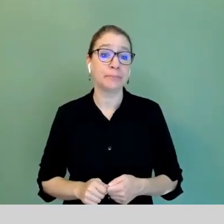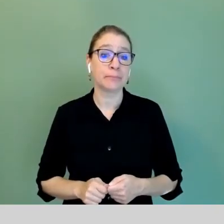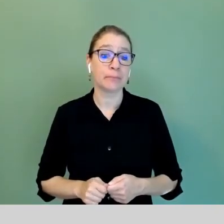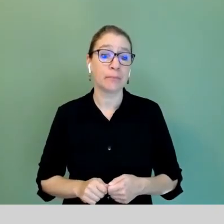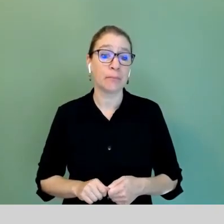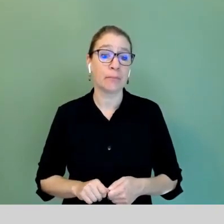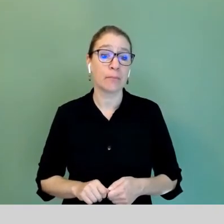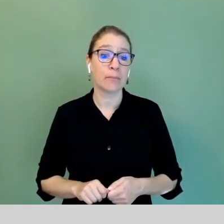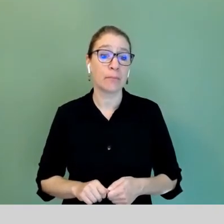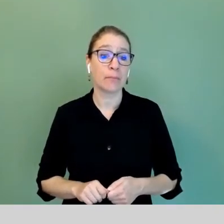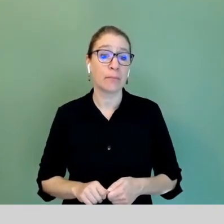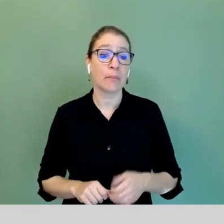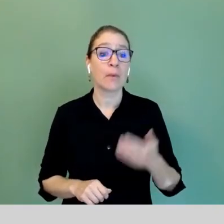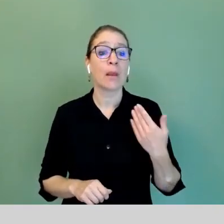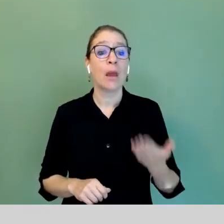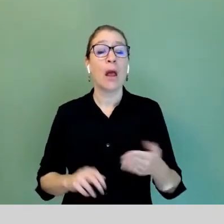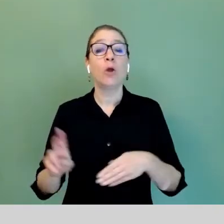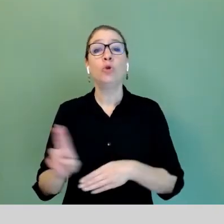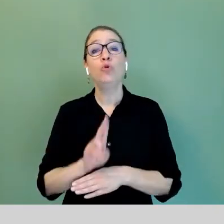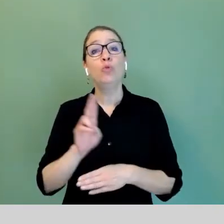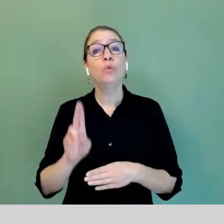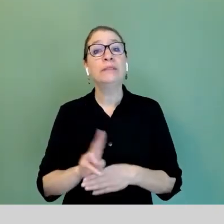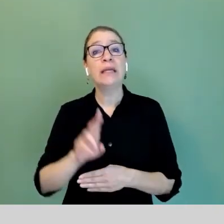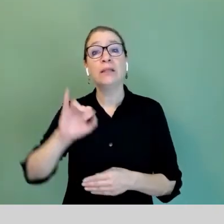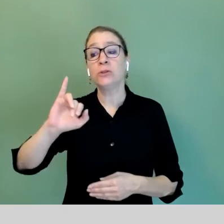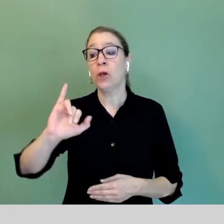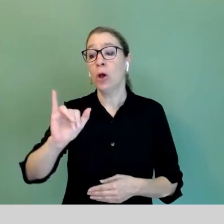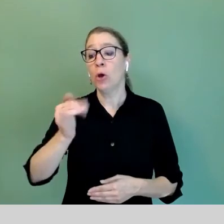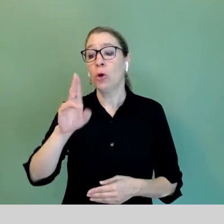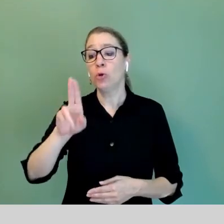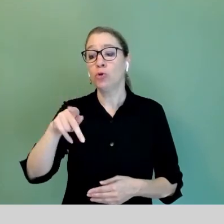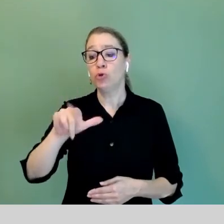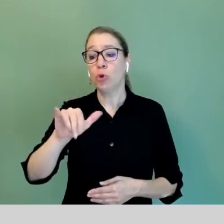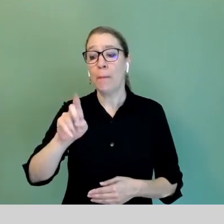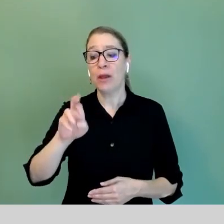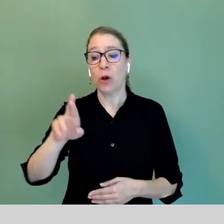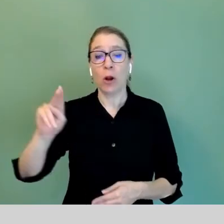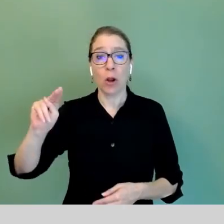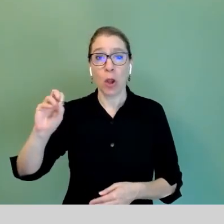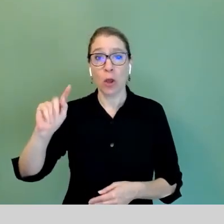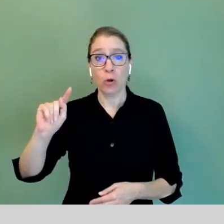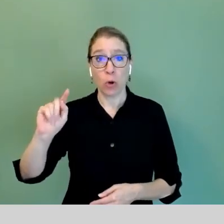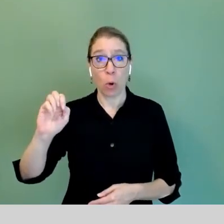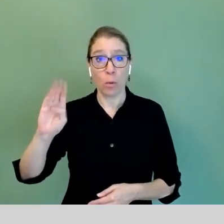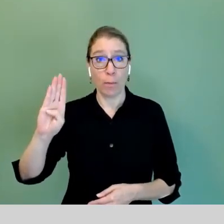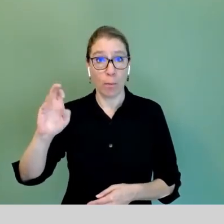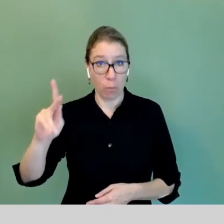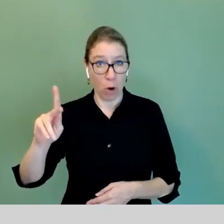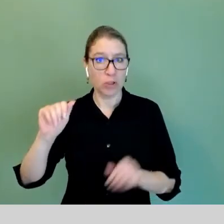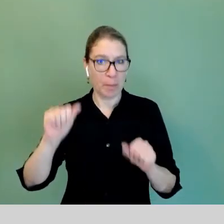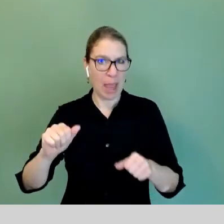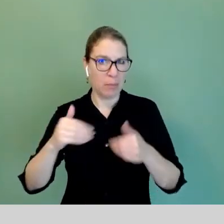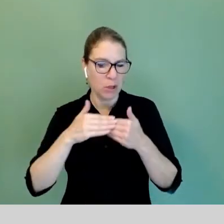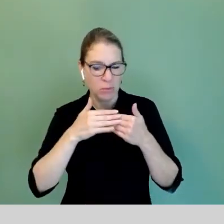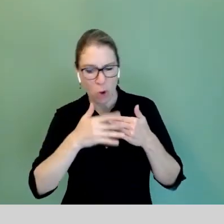And Great Expectations uses Jupyter notebook in order to go through all the configuration steps,